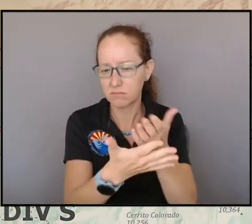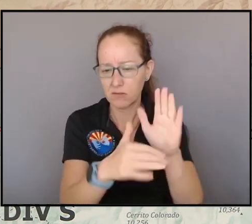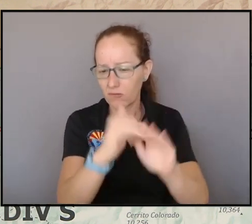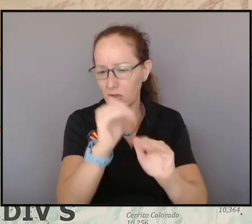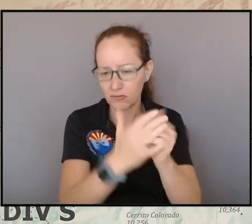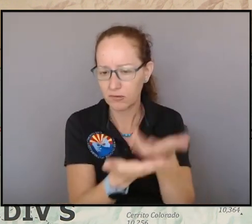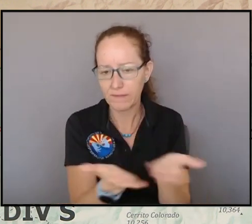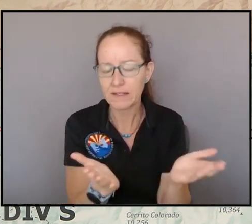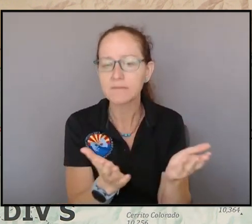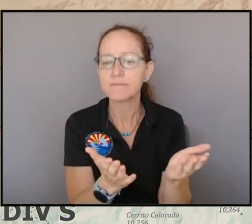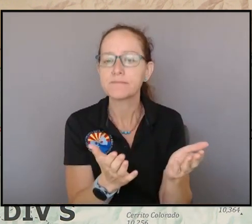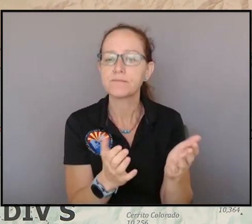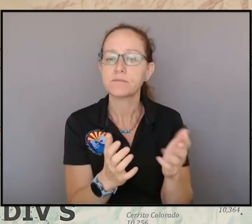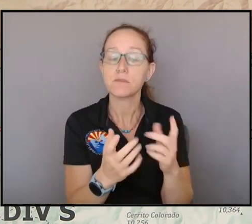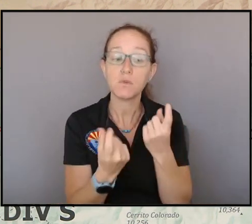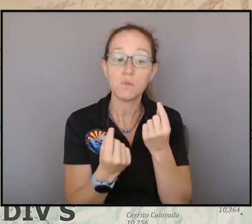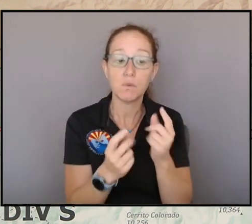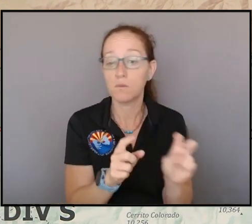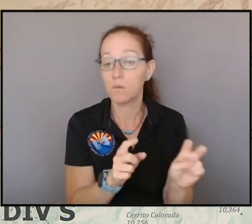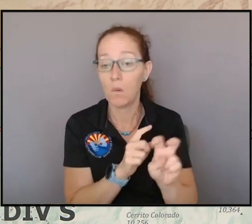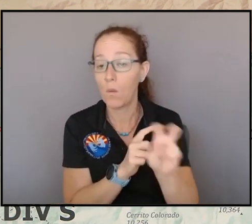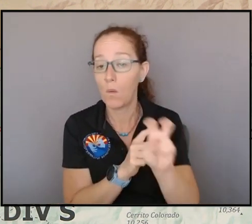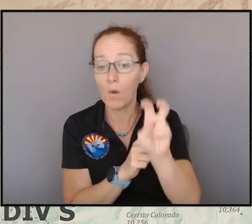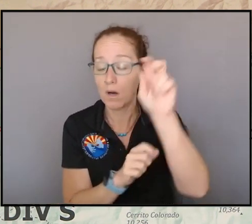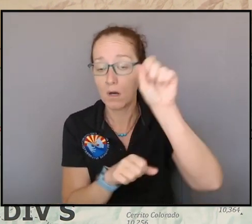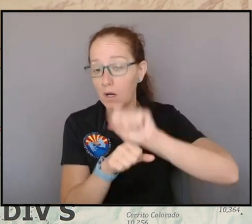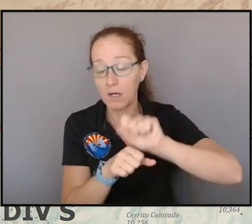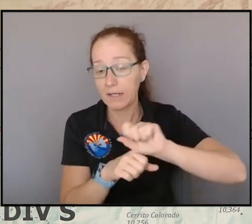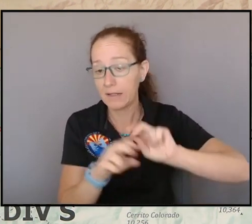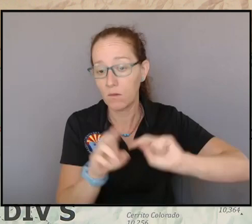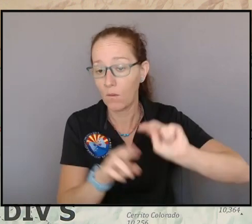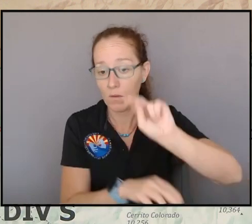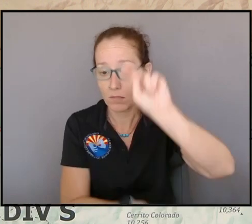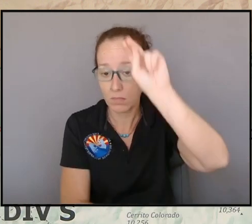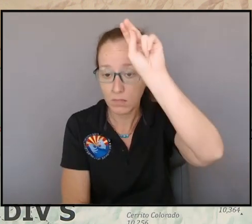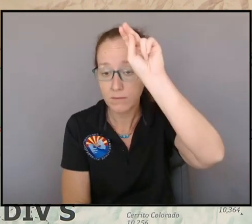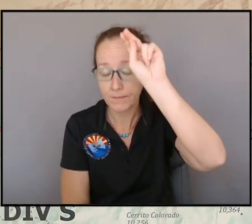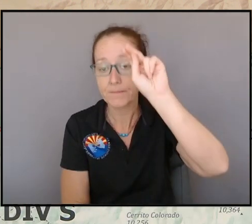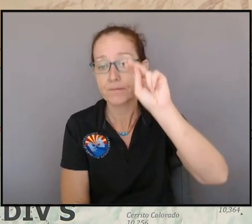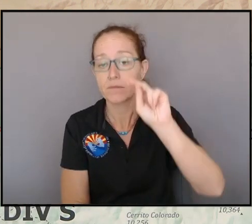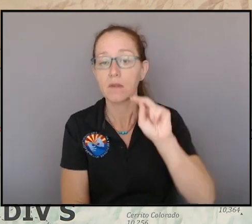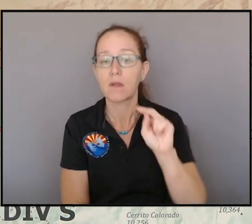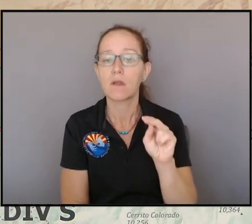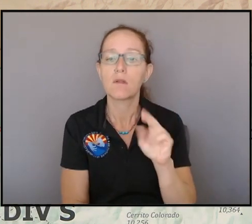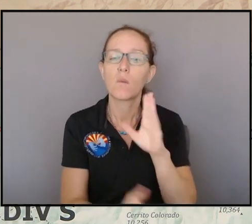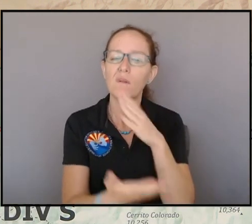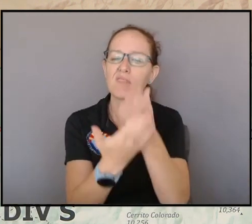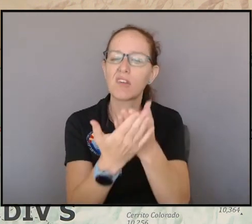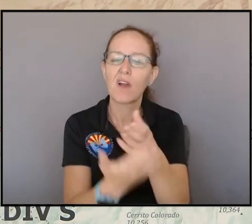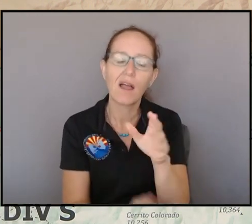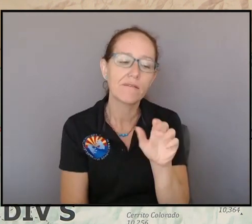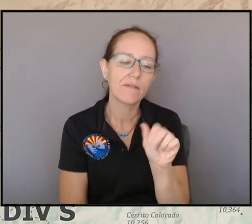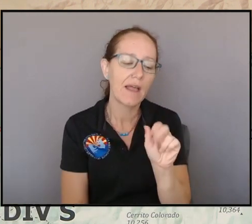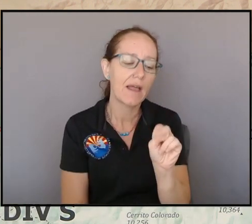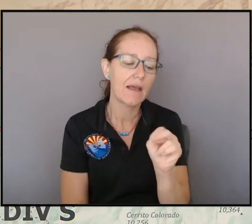that structure prep. So, you know, we'll start getting into the south side of Angel Fire. We do have resources from